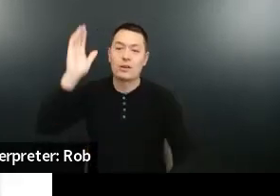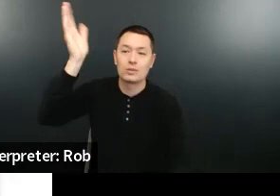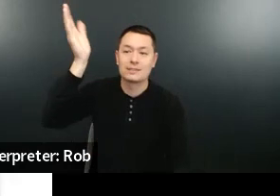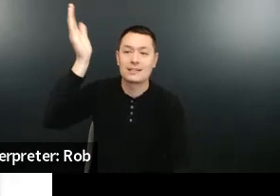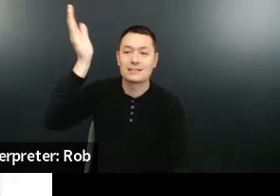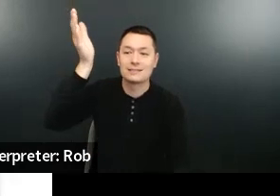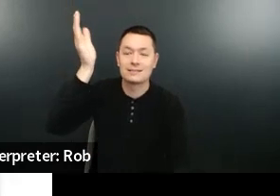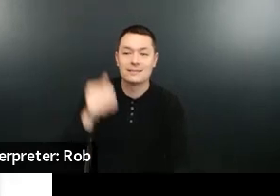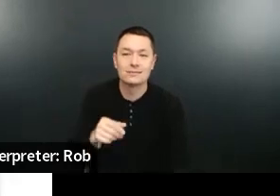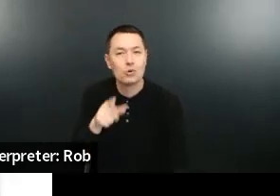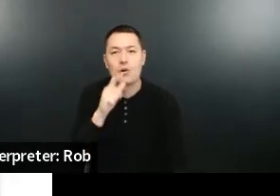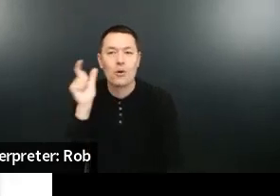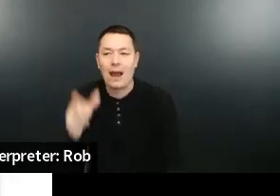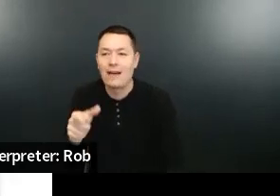so you don't have to hold your questions until the end